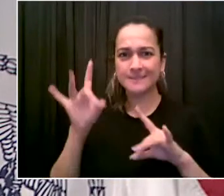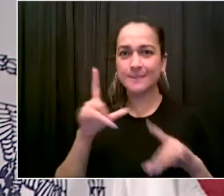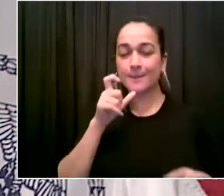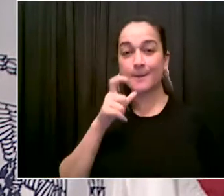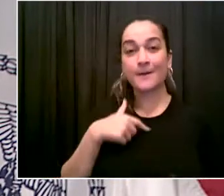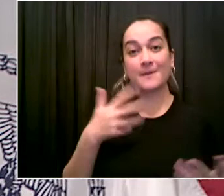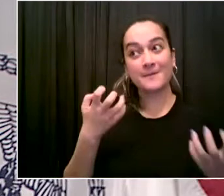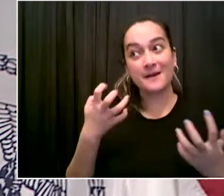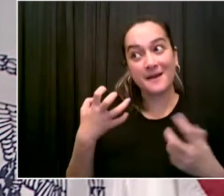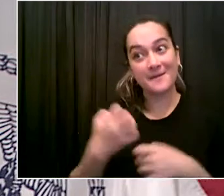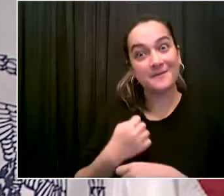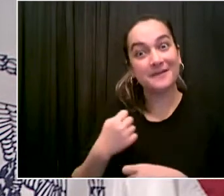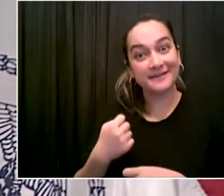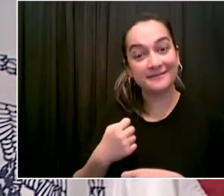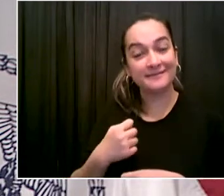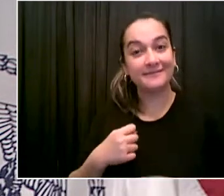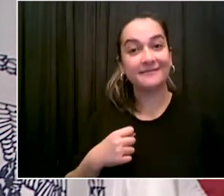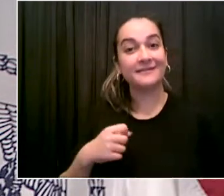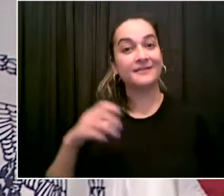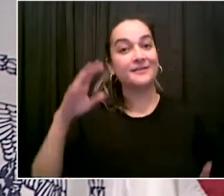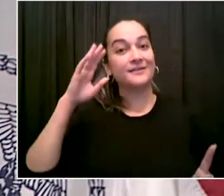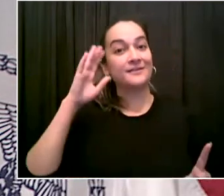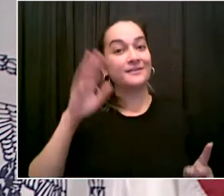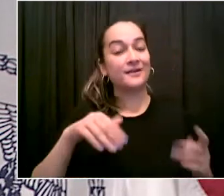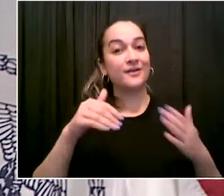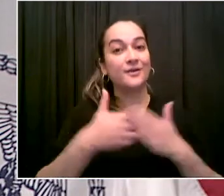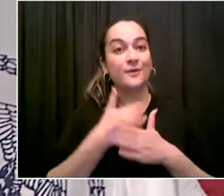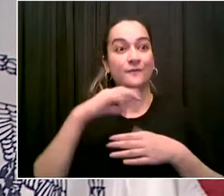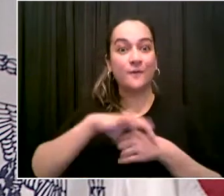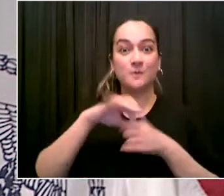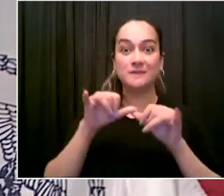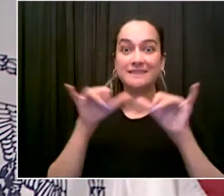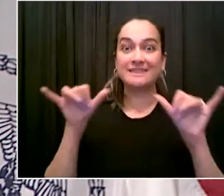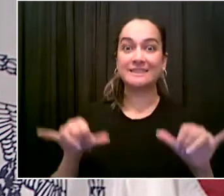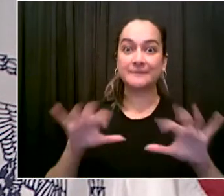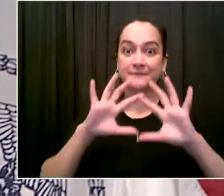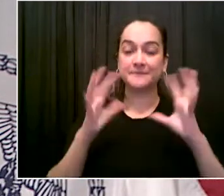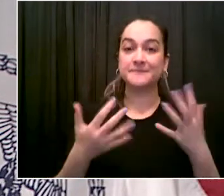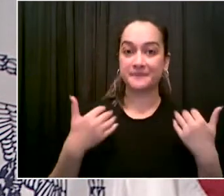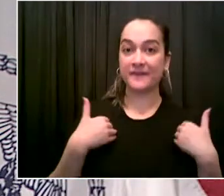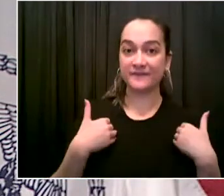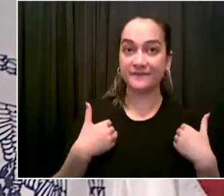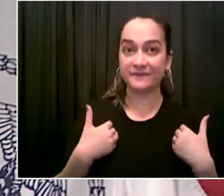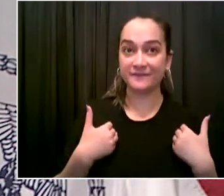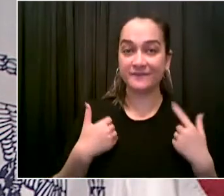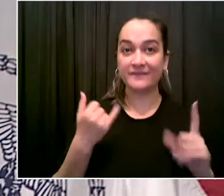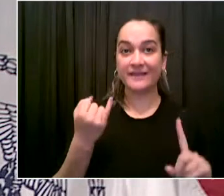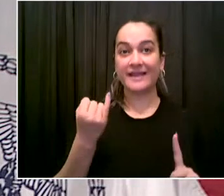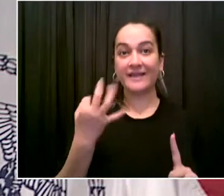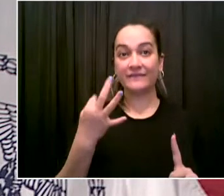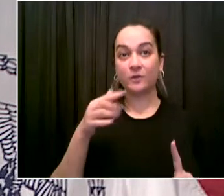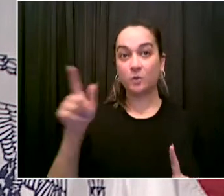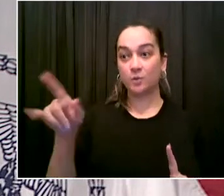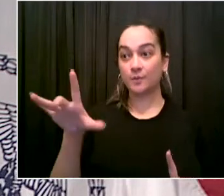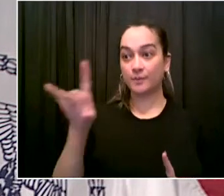YOU OWN ITIF YOU USE IT TO THE FULLEST. SO MANY ELECTIONS DECIDED BY 100